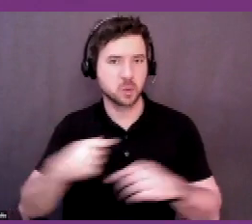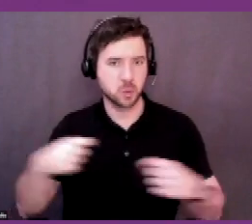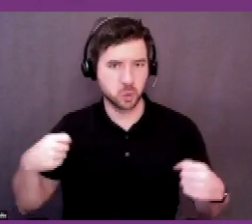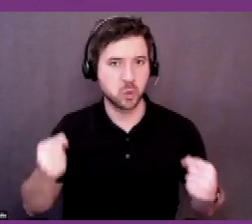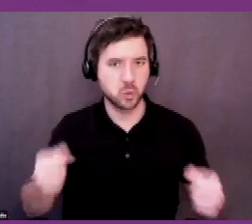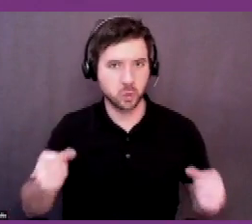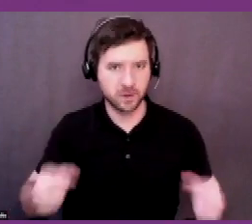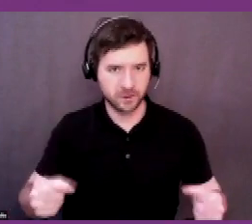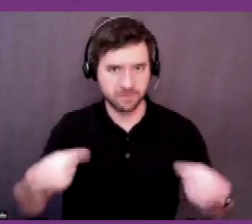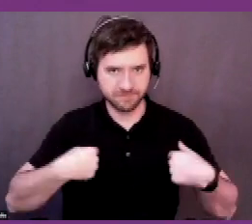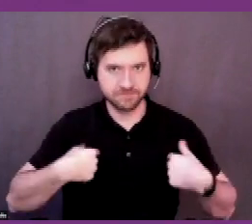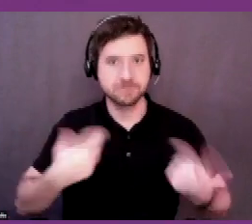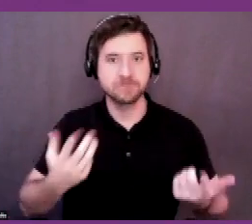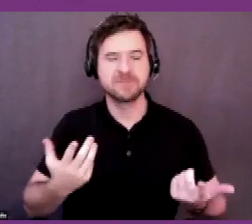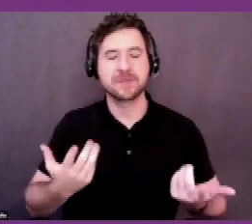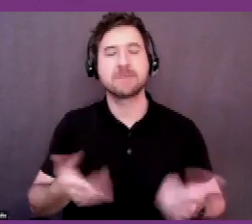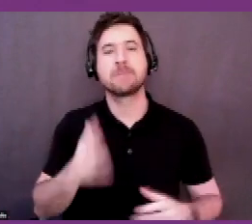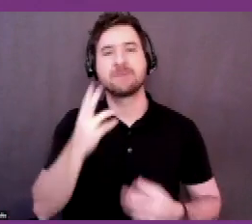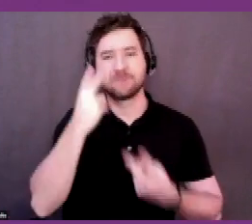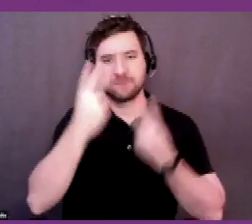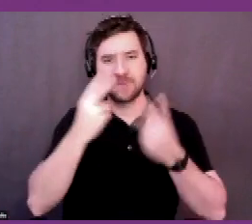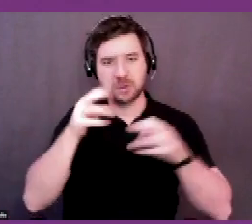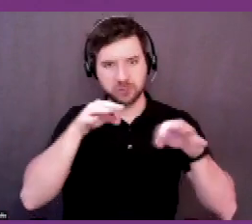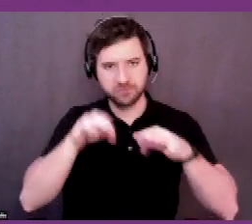I am a Caucasian woman with dark hair that is